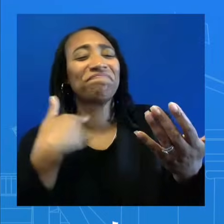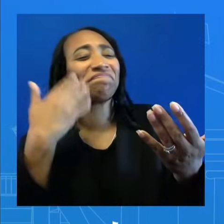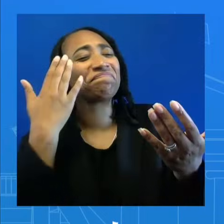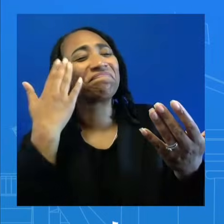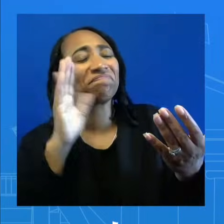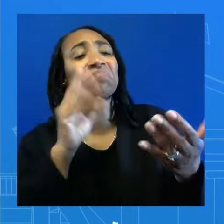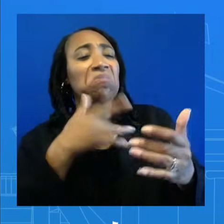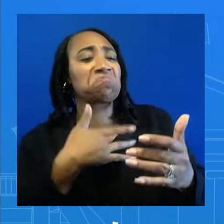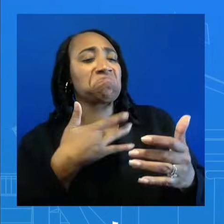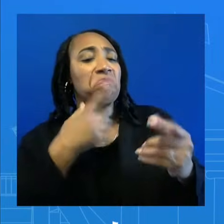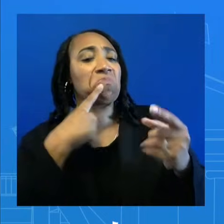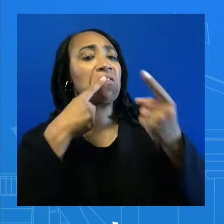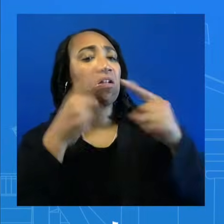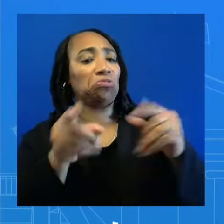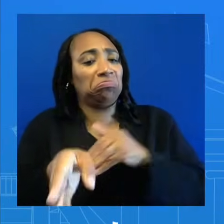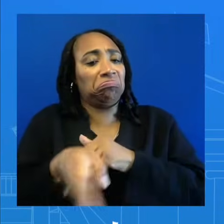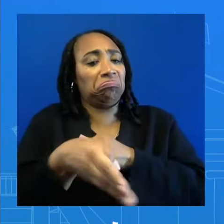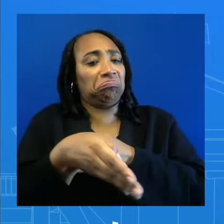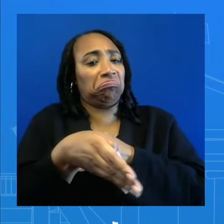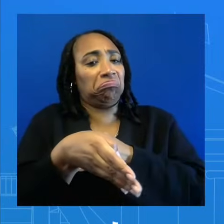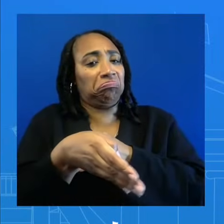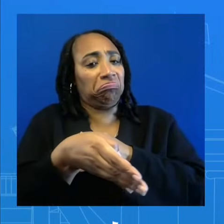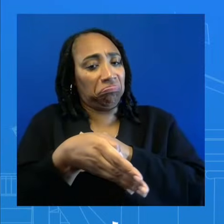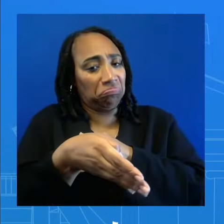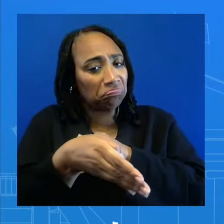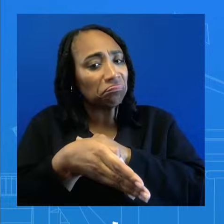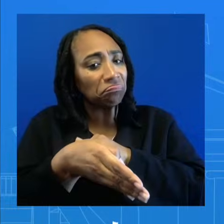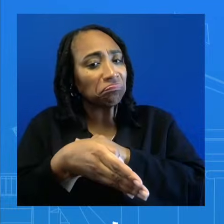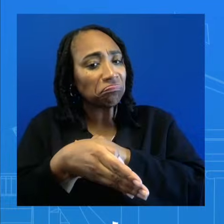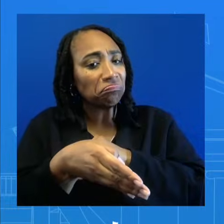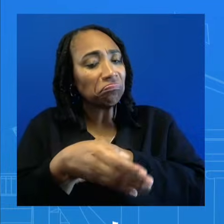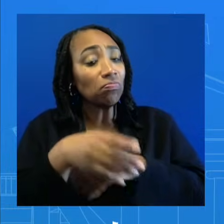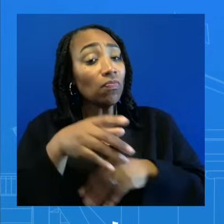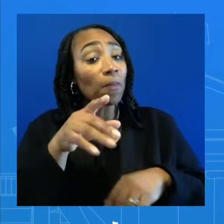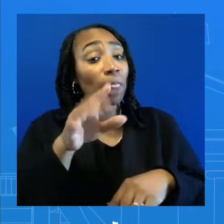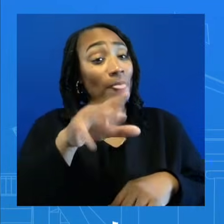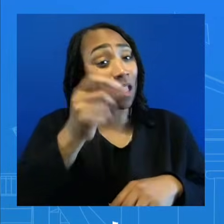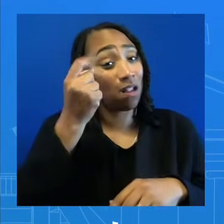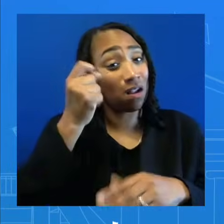you know, this granted clemency of nearly 1,500 people. I think that's a big deal.